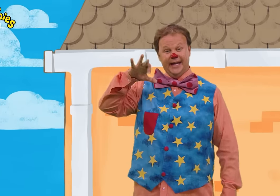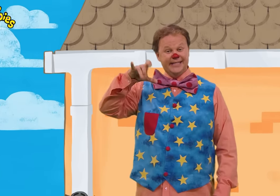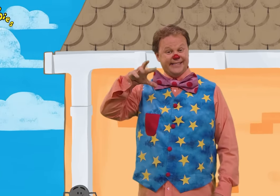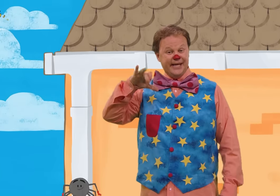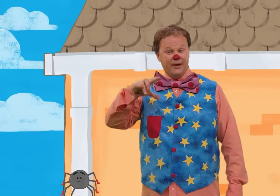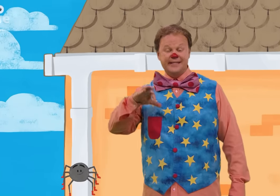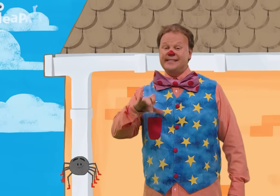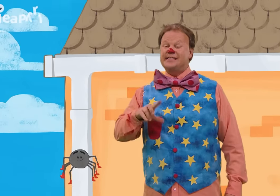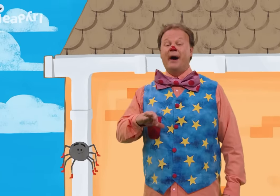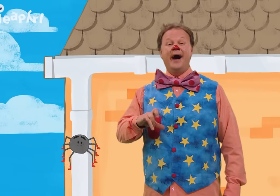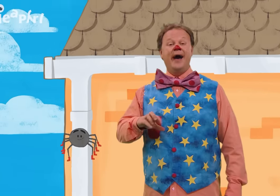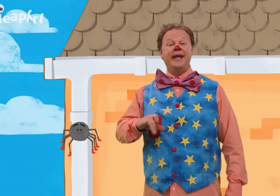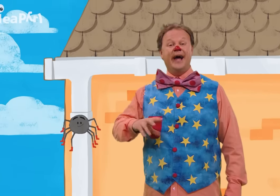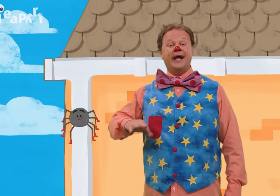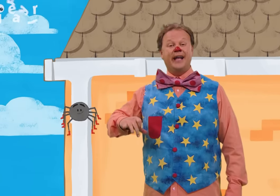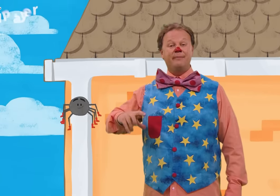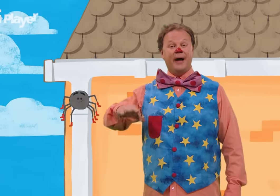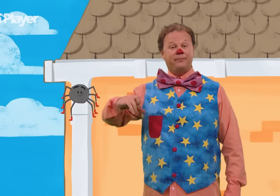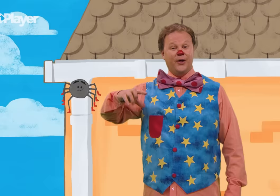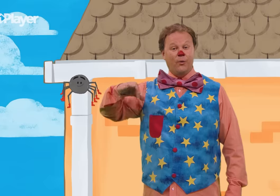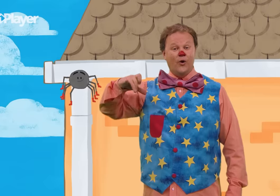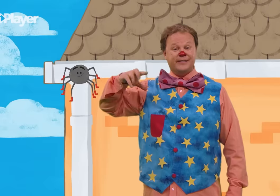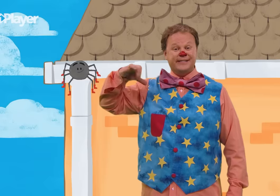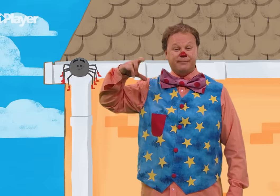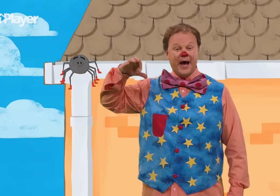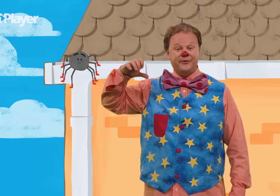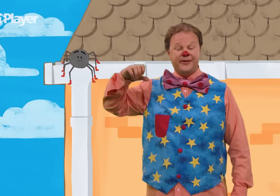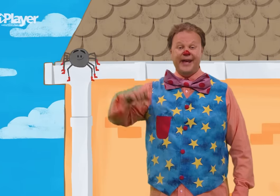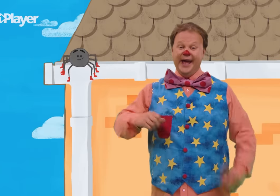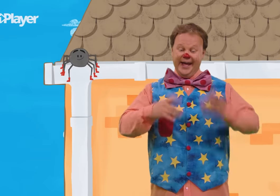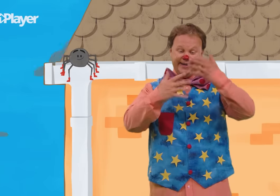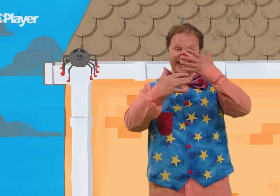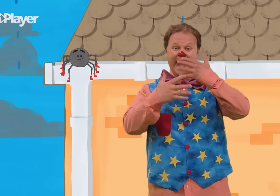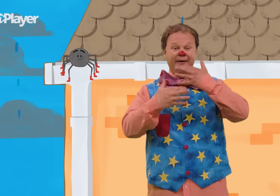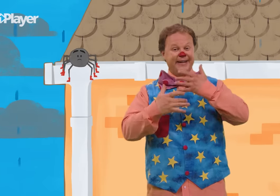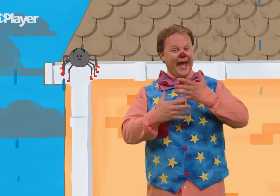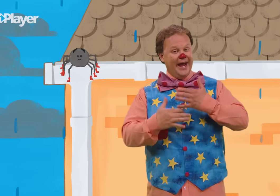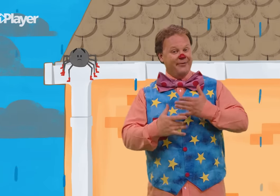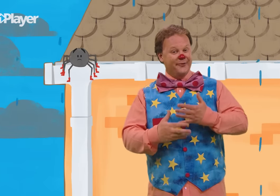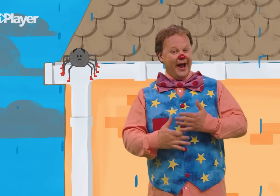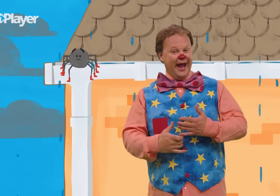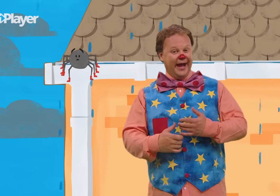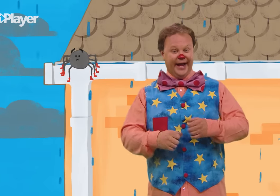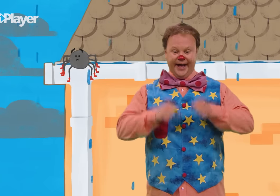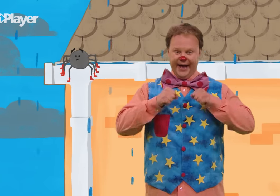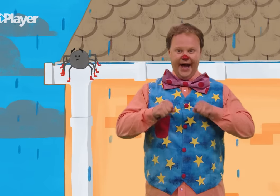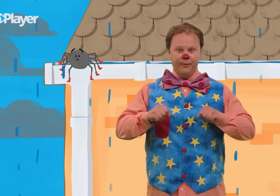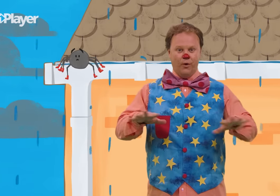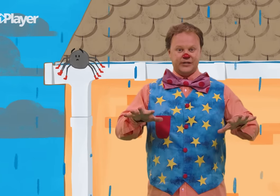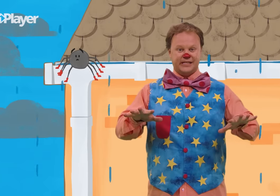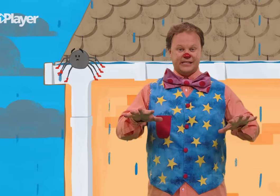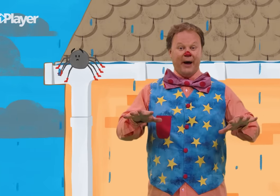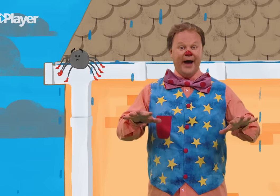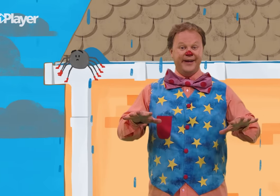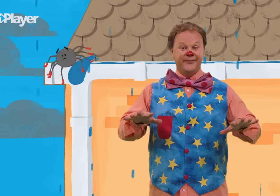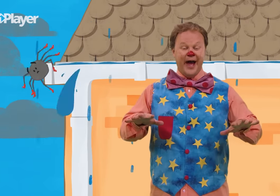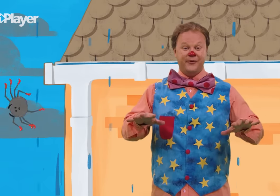incy wincy spider climbed up the water spout down came the rain and washed the spider out